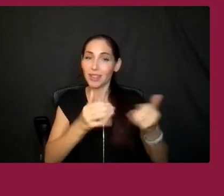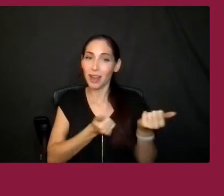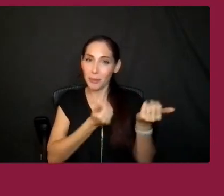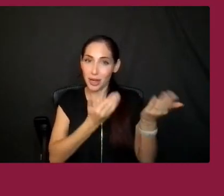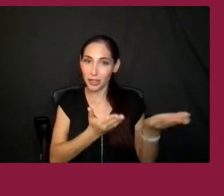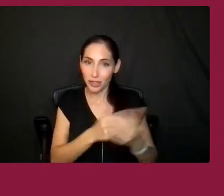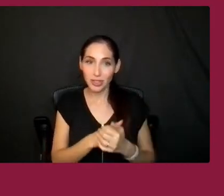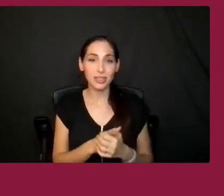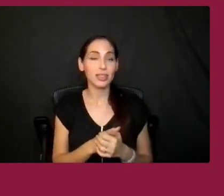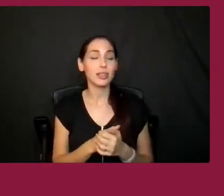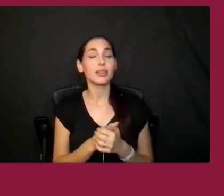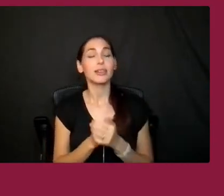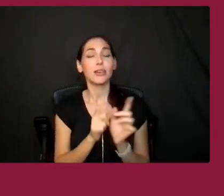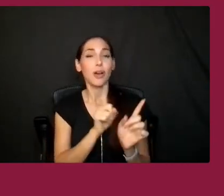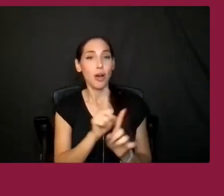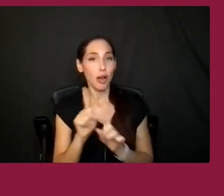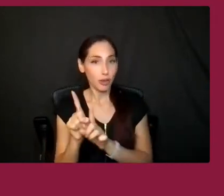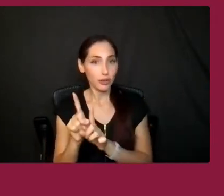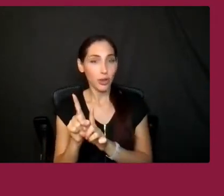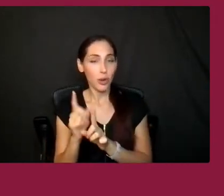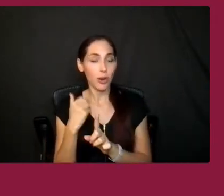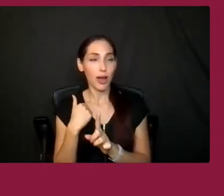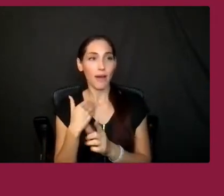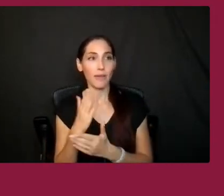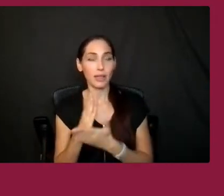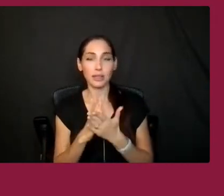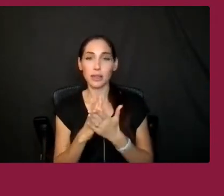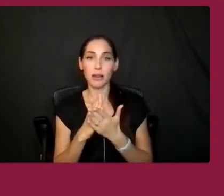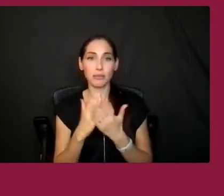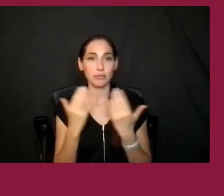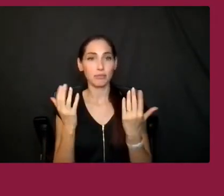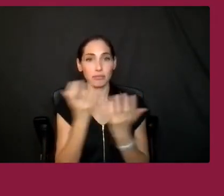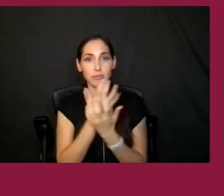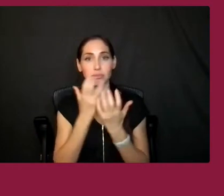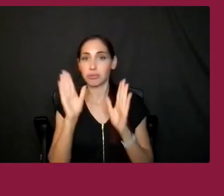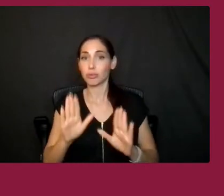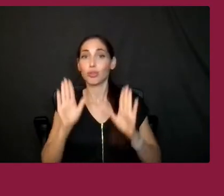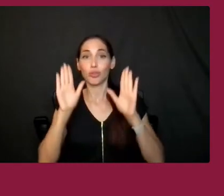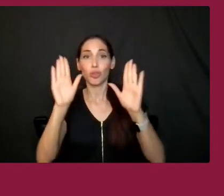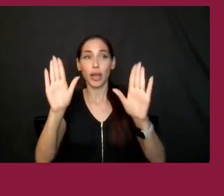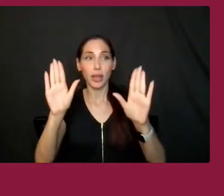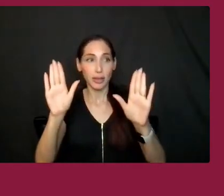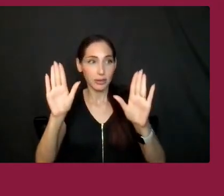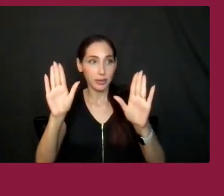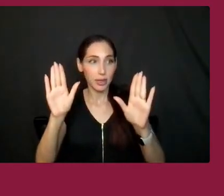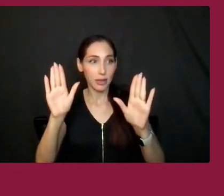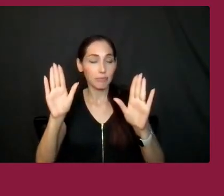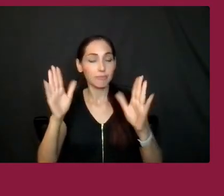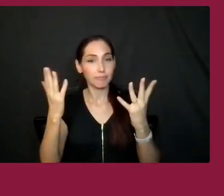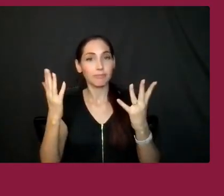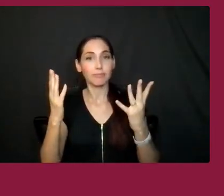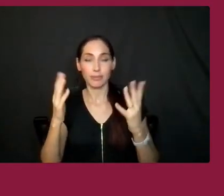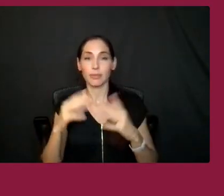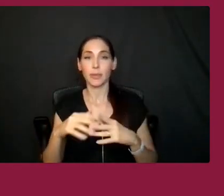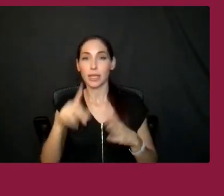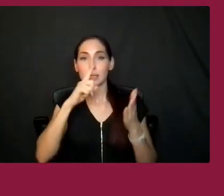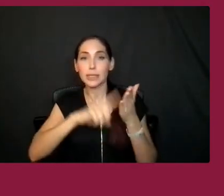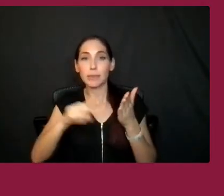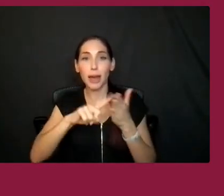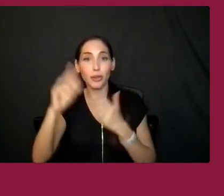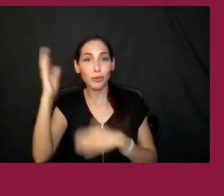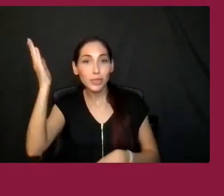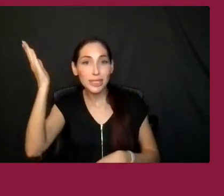Also, we had, uh, some great, uh, sabbatical presentations, uh, really thoughtful,